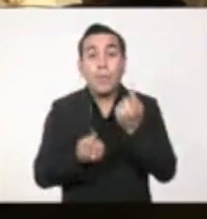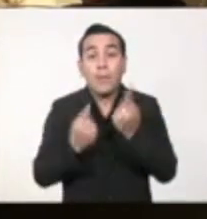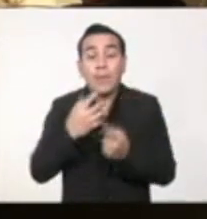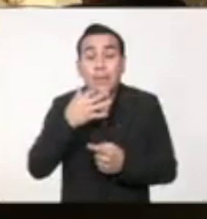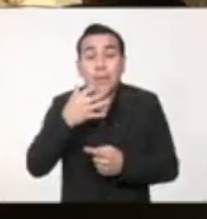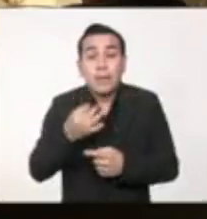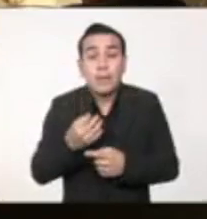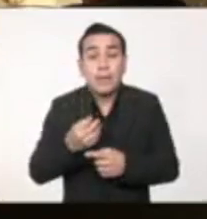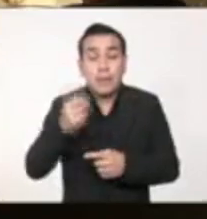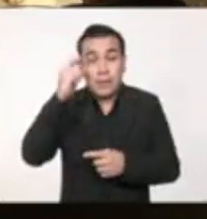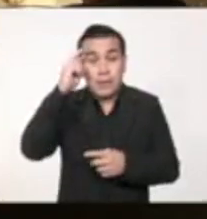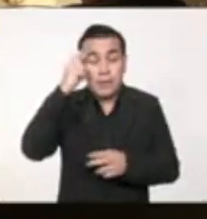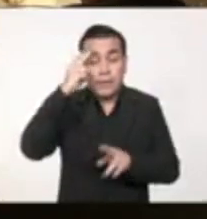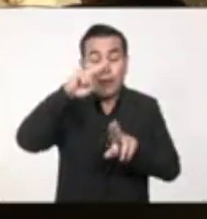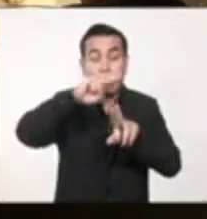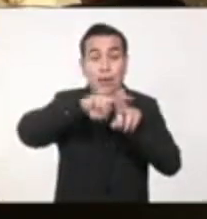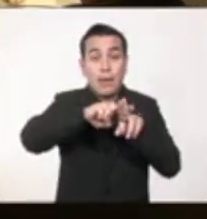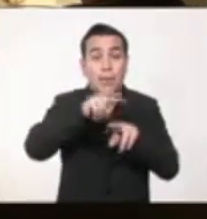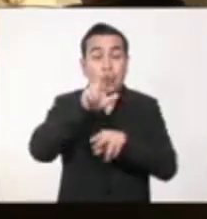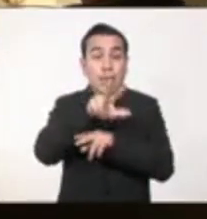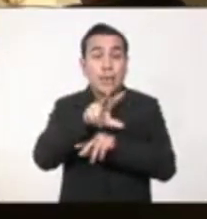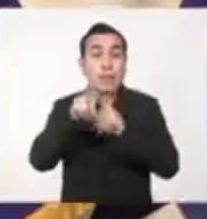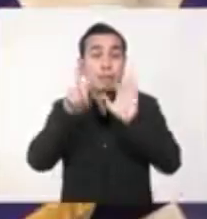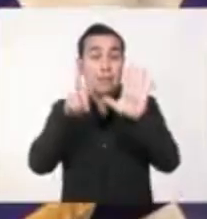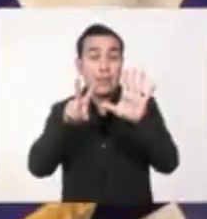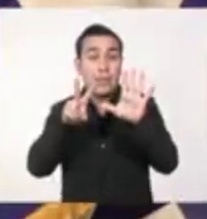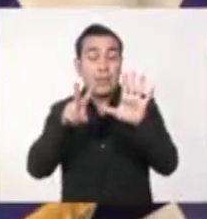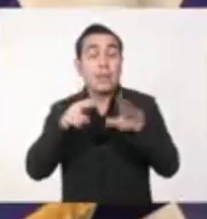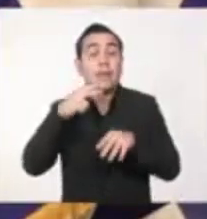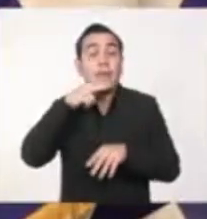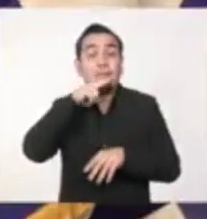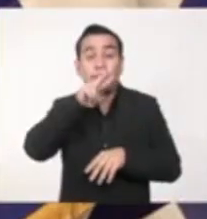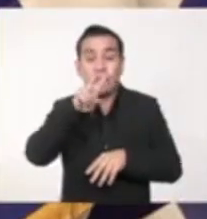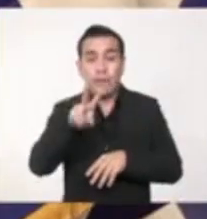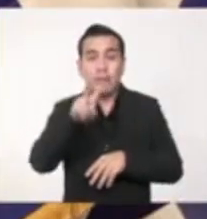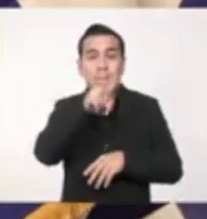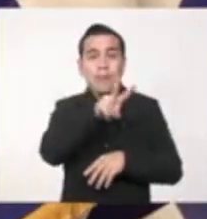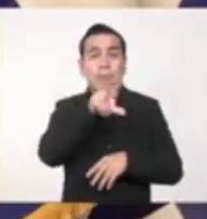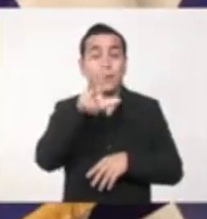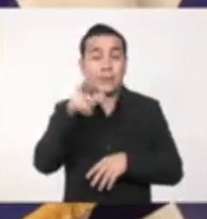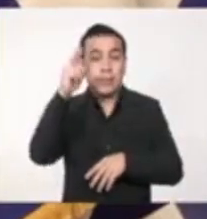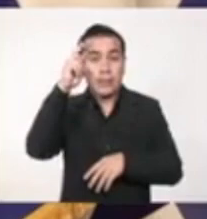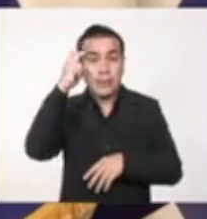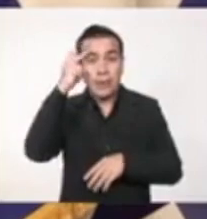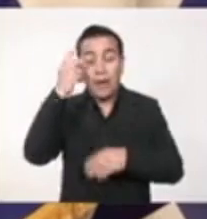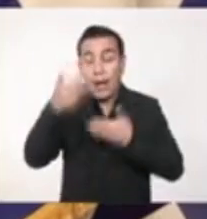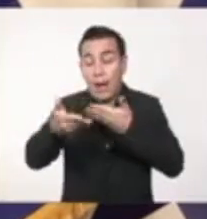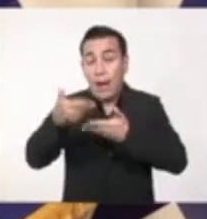Arena had thirty-seven deputies, had twenty-three, se I needed each other to form a majority but did not say hey